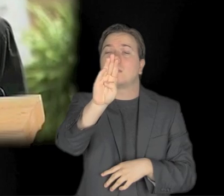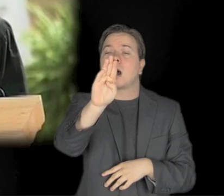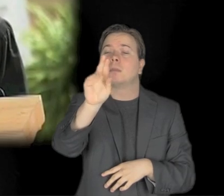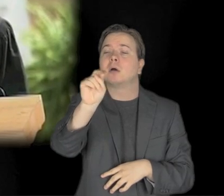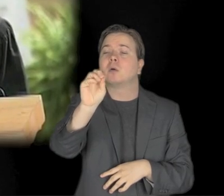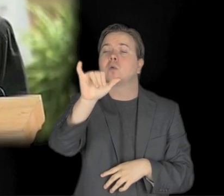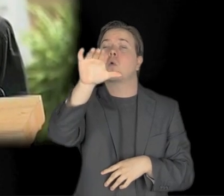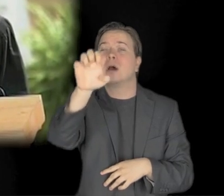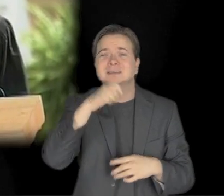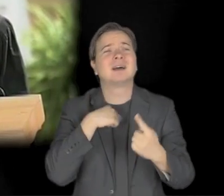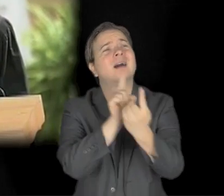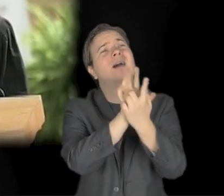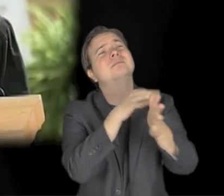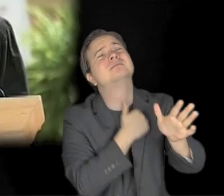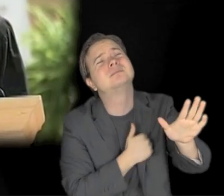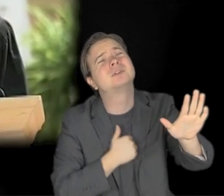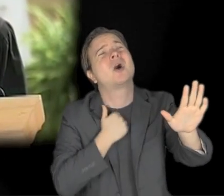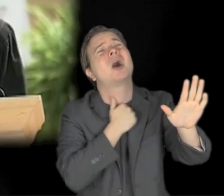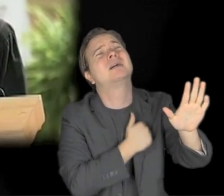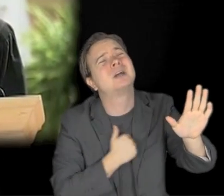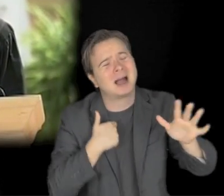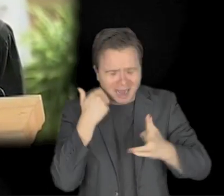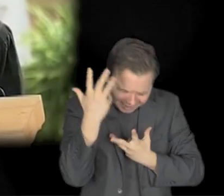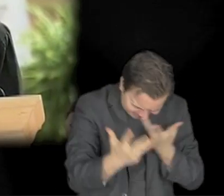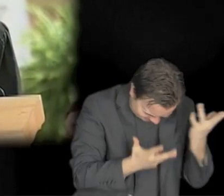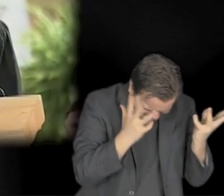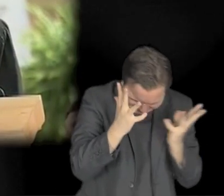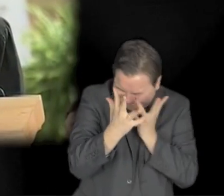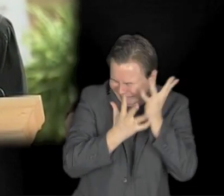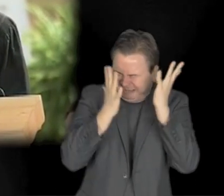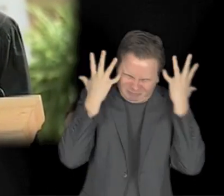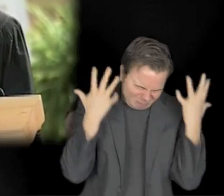I was a very public failure, and I even thought about running away from the valley.